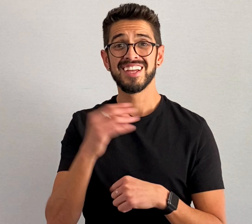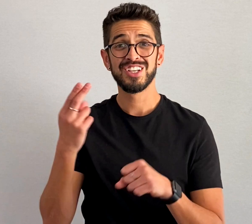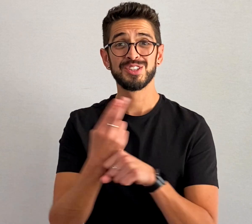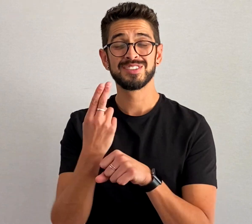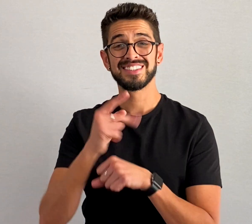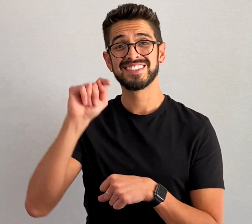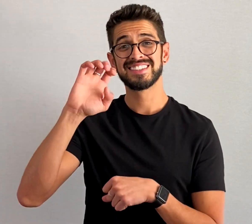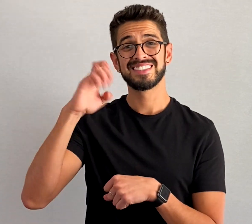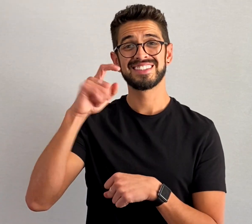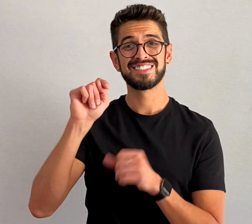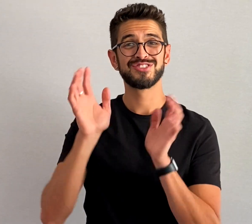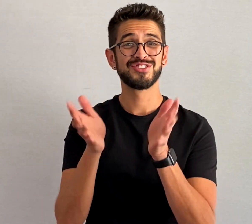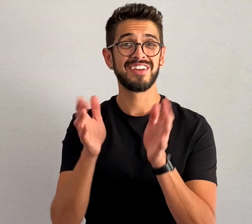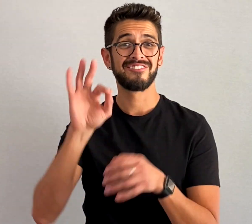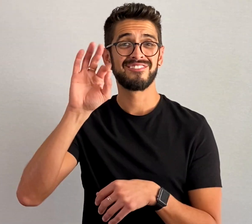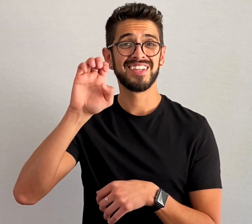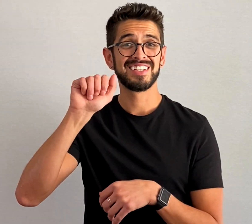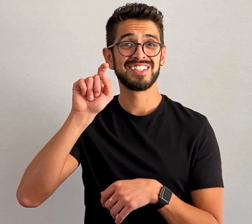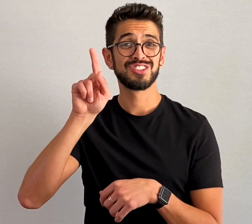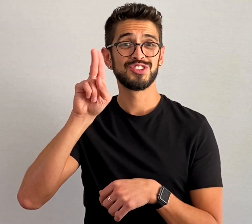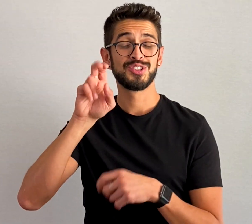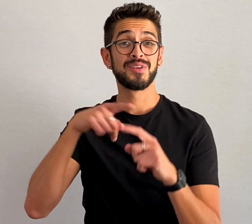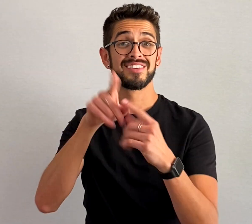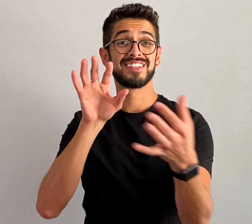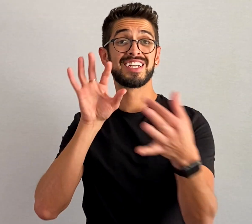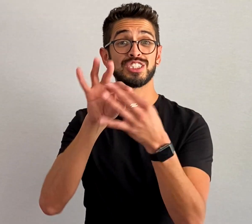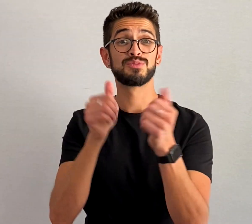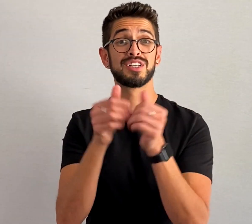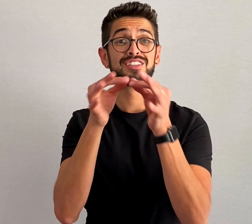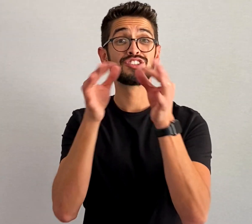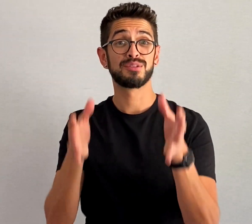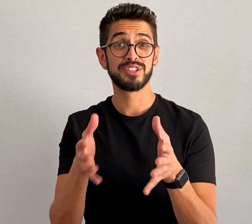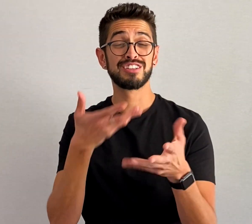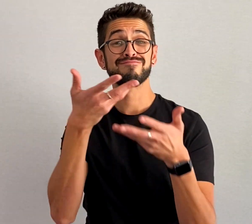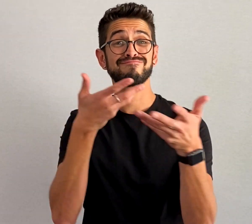and use the text chat feature when interacting with interpreters